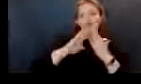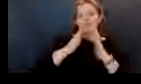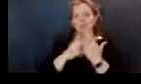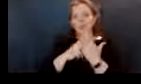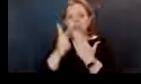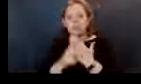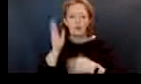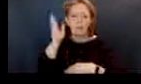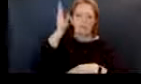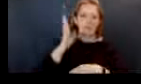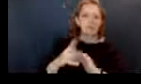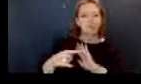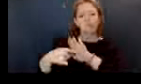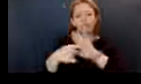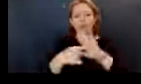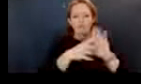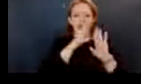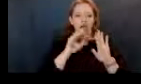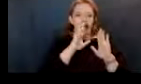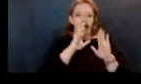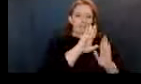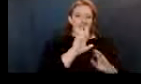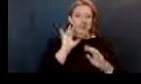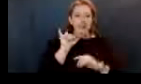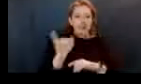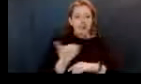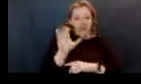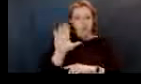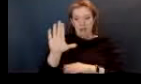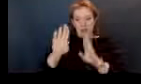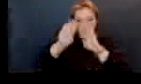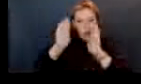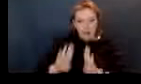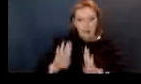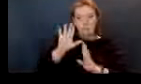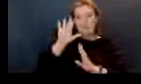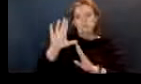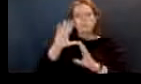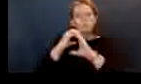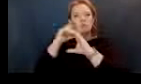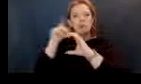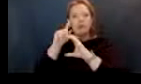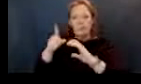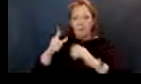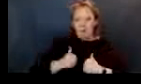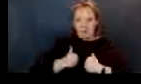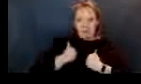historic shed and trailer where he lived and worked for over four decades.